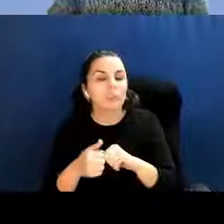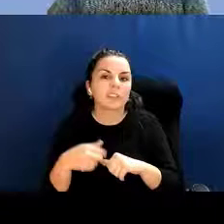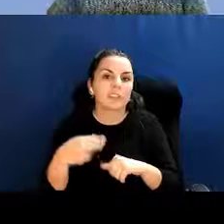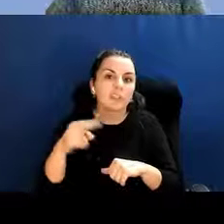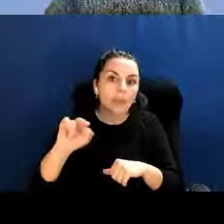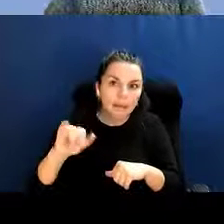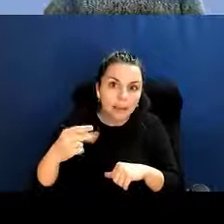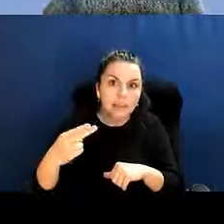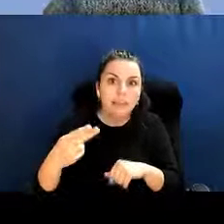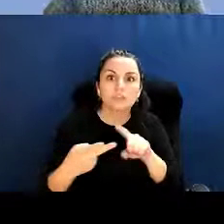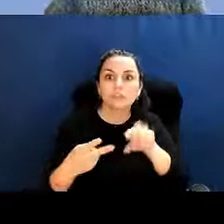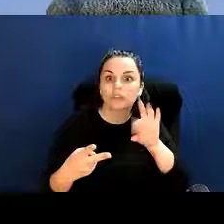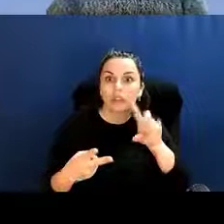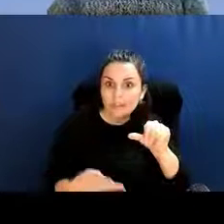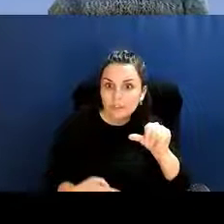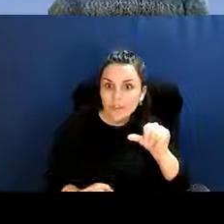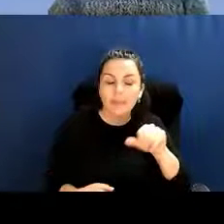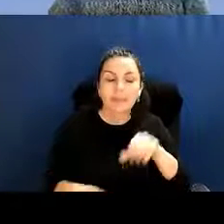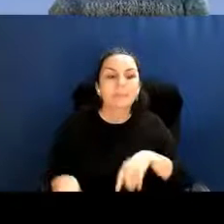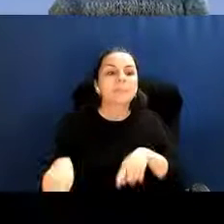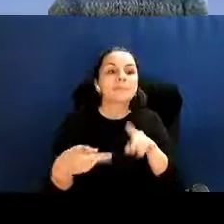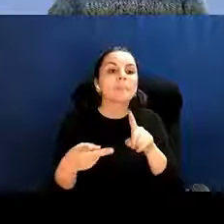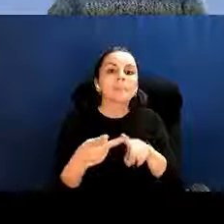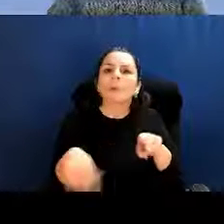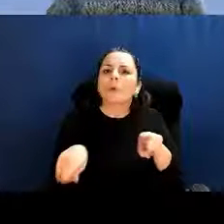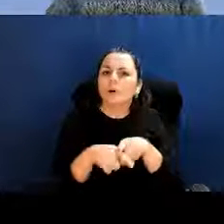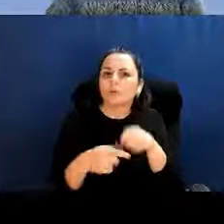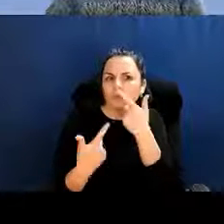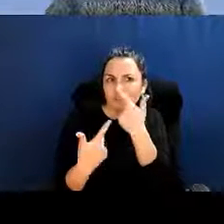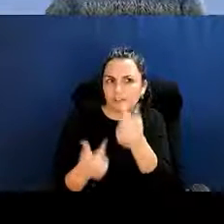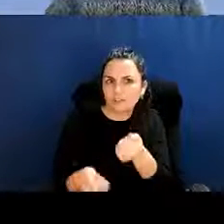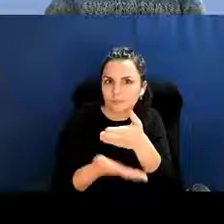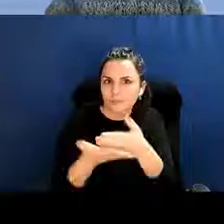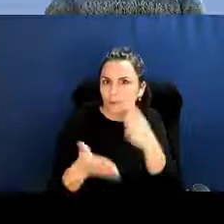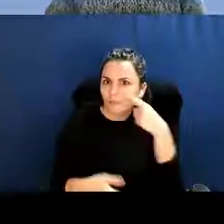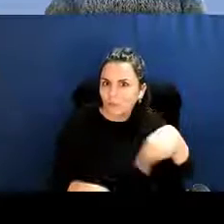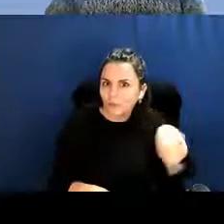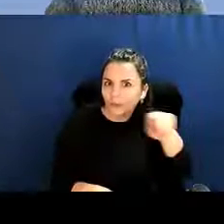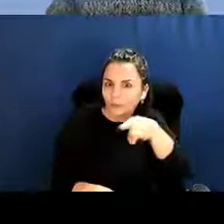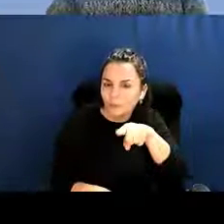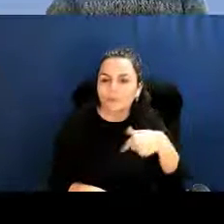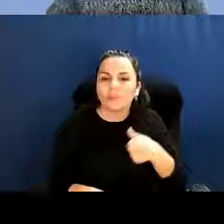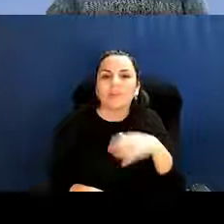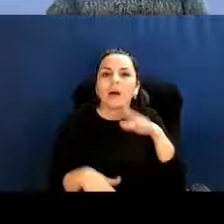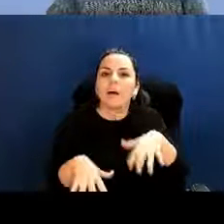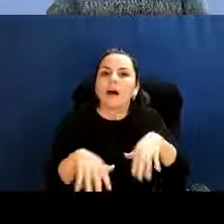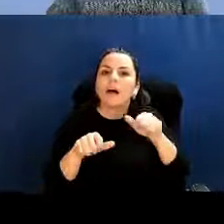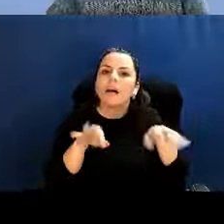and the most interesting part for you I guess would be to explain to you what human subjects research means,